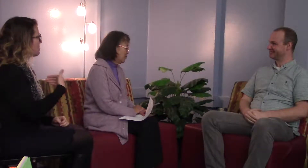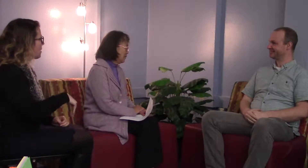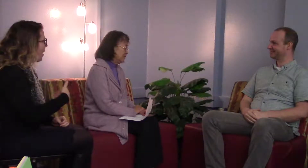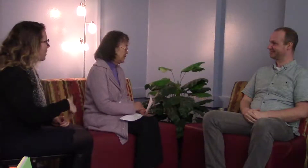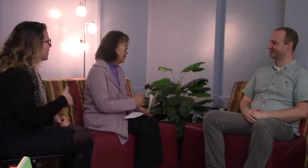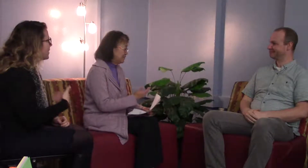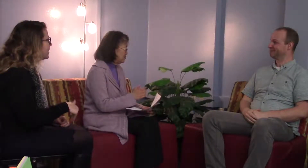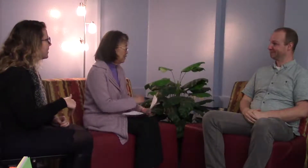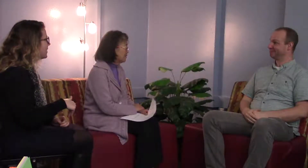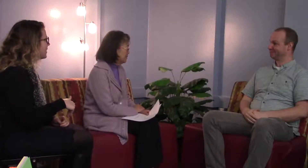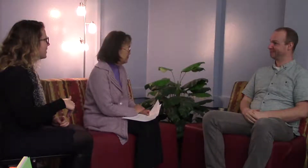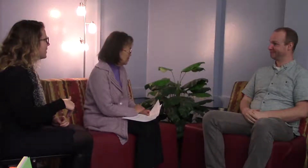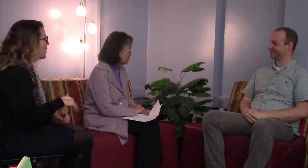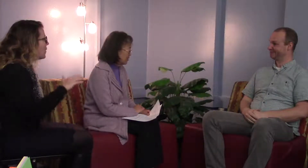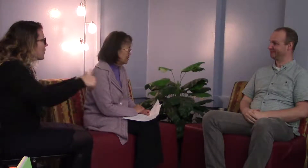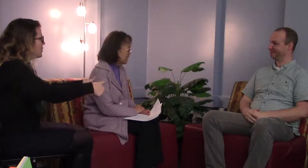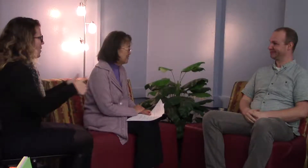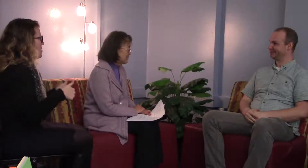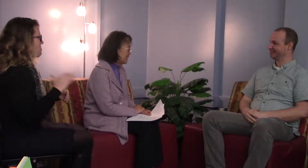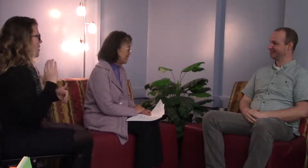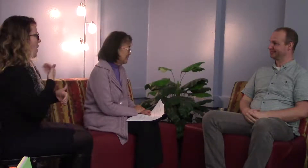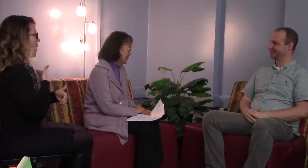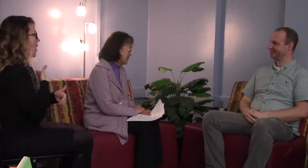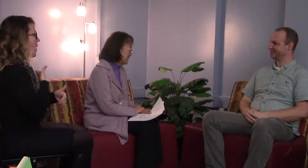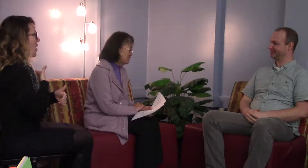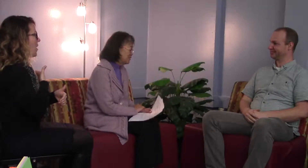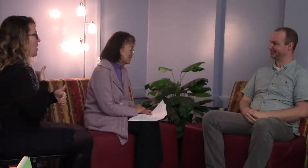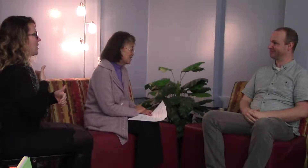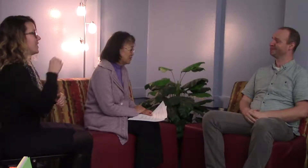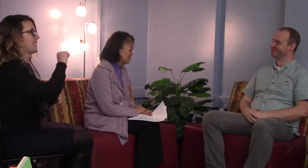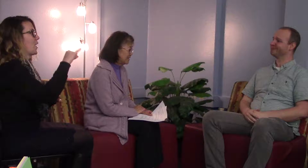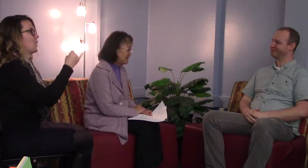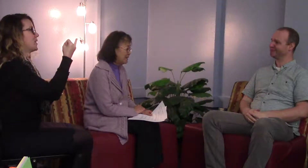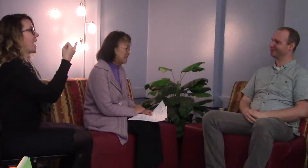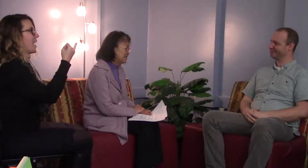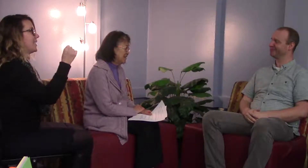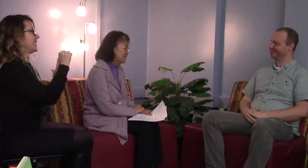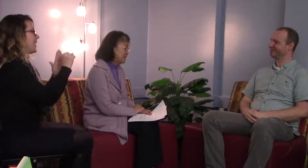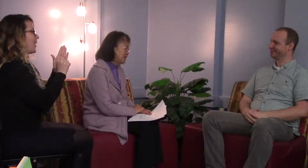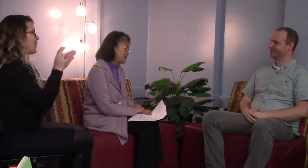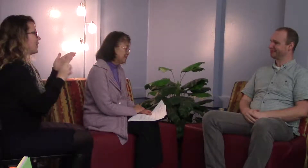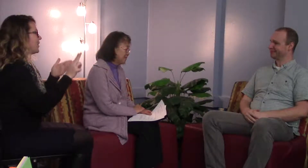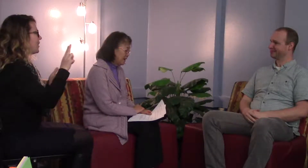Well, definitely, welcome to our San José State University. We're very happy to have you here.